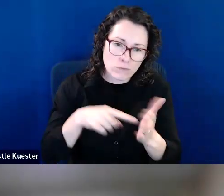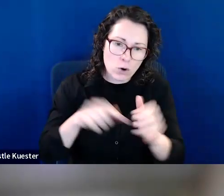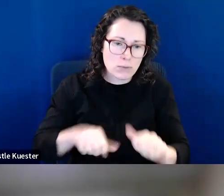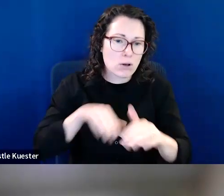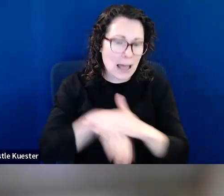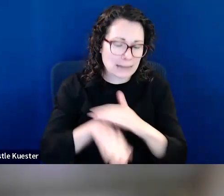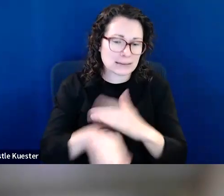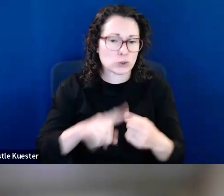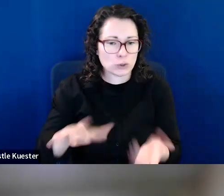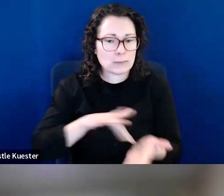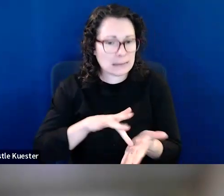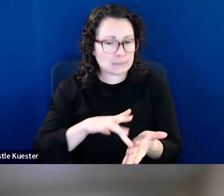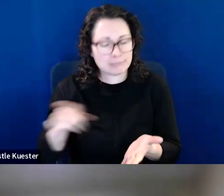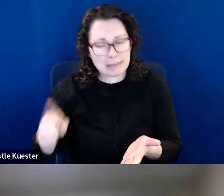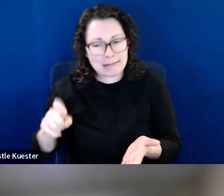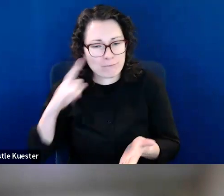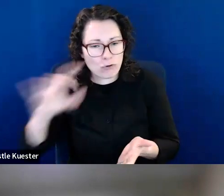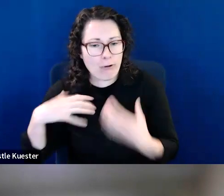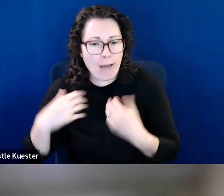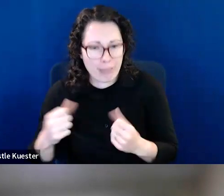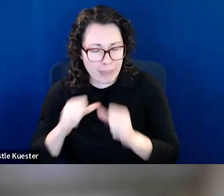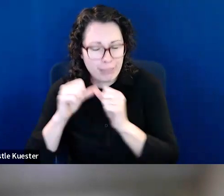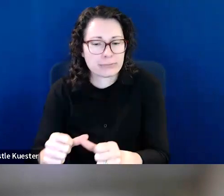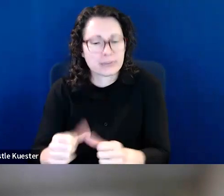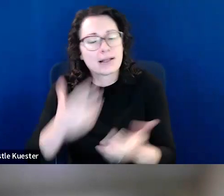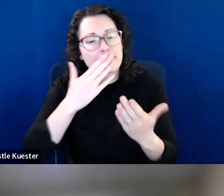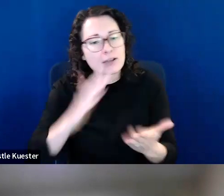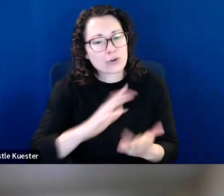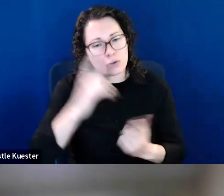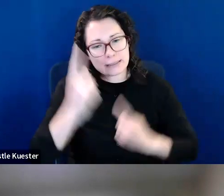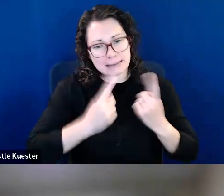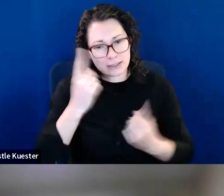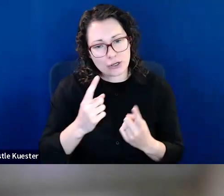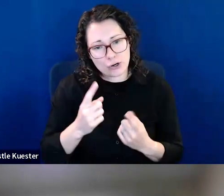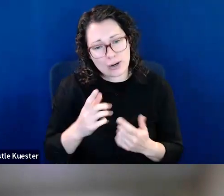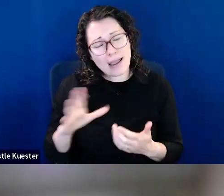to maintain their health and well-being. Thank you for your consideration and your service in